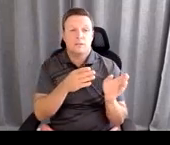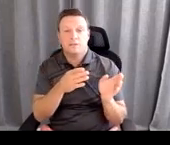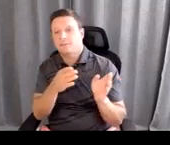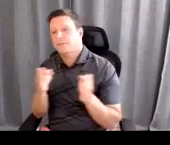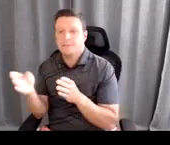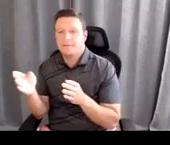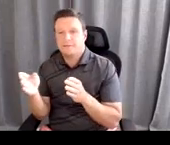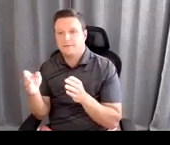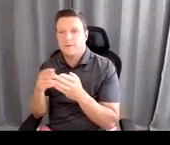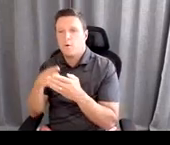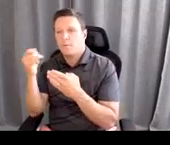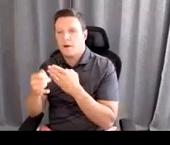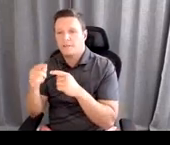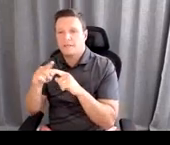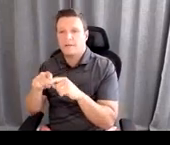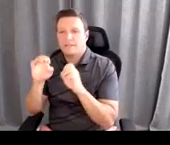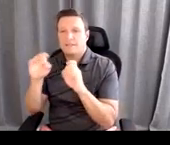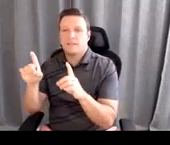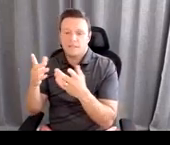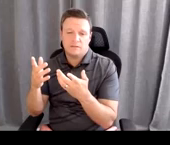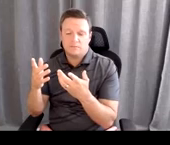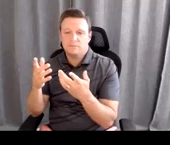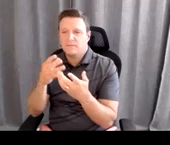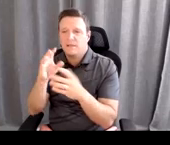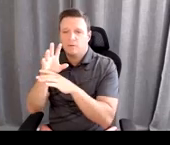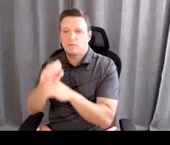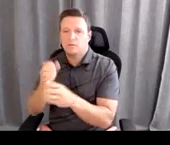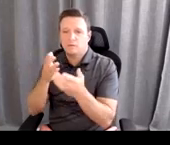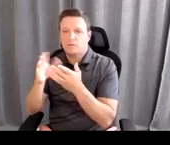education and those traditional service learning assignments are created.